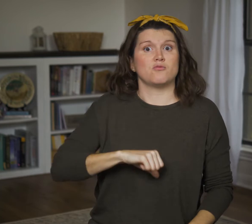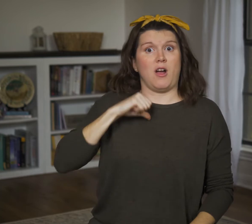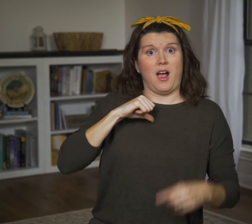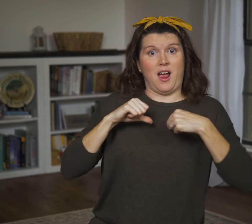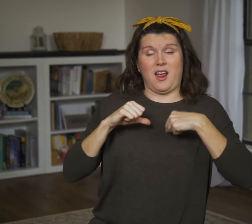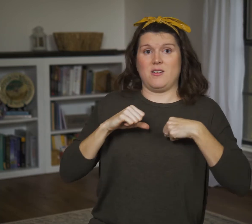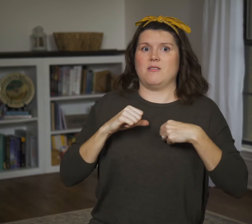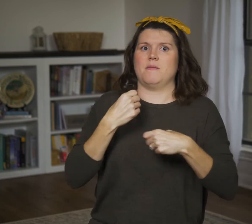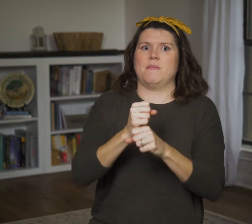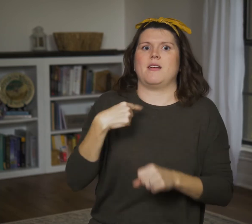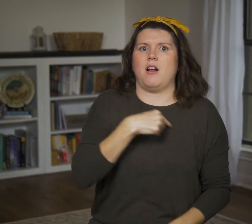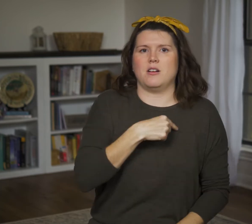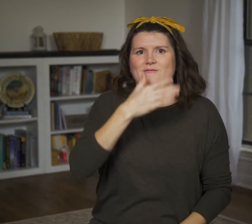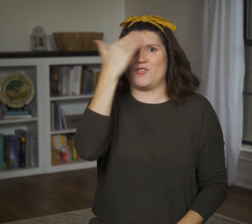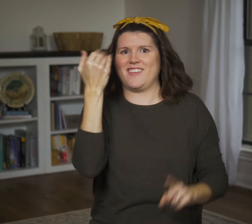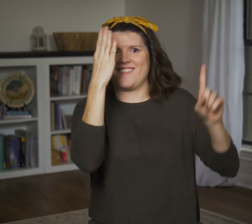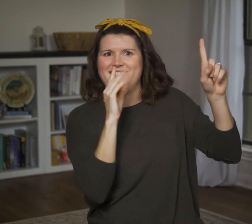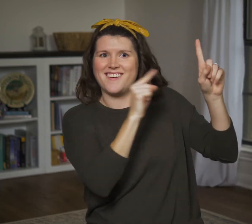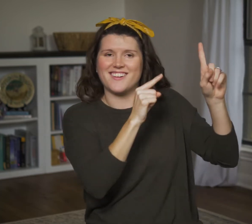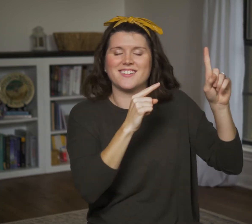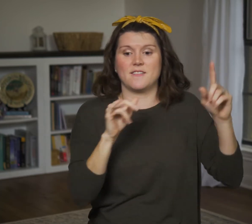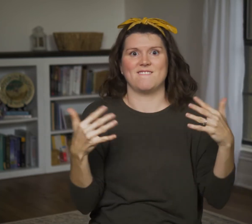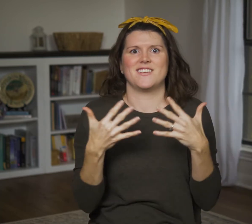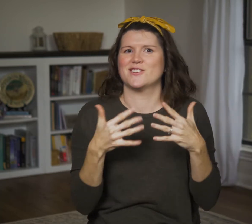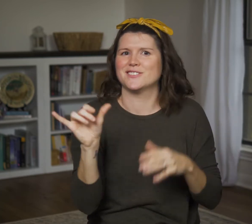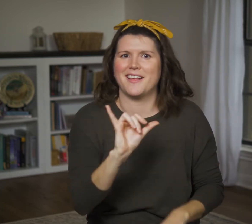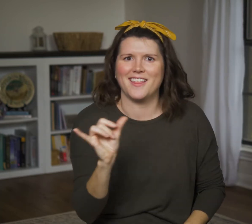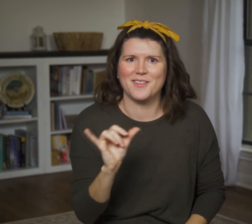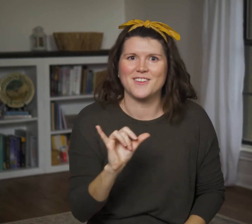Pride makes us forget God just as much as fear does.